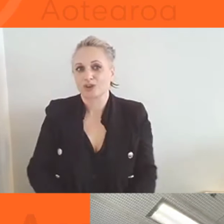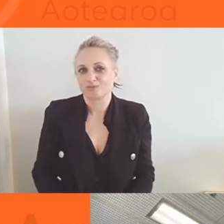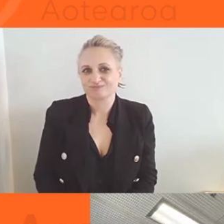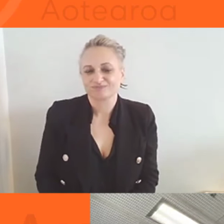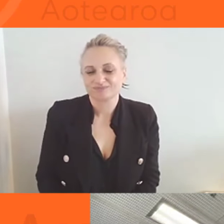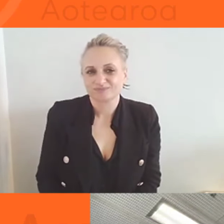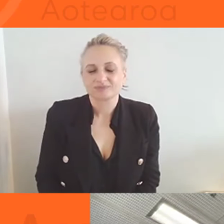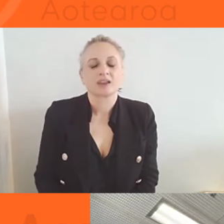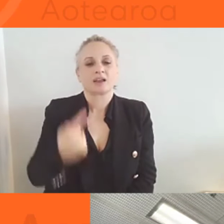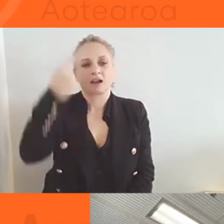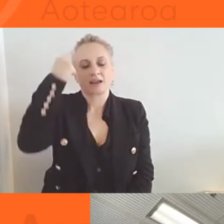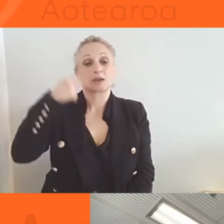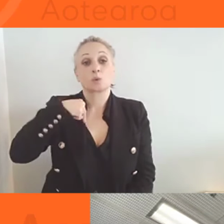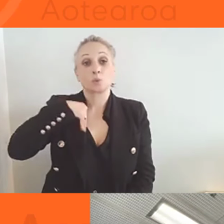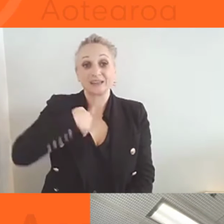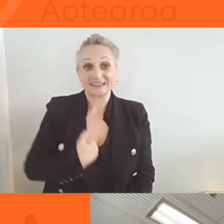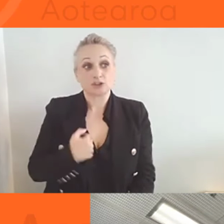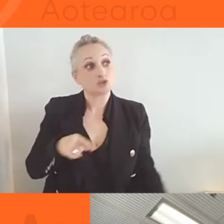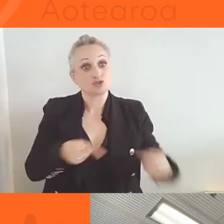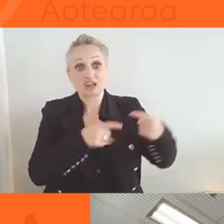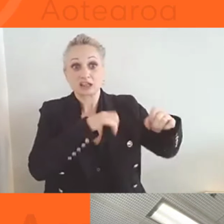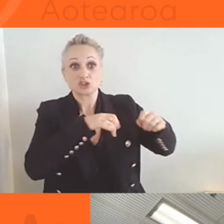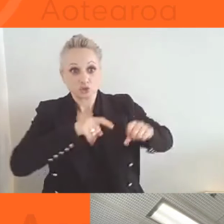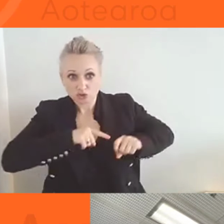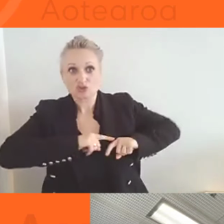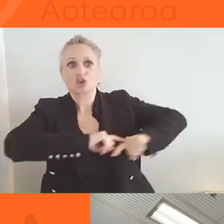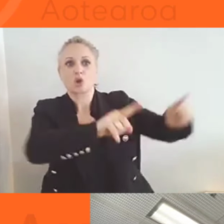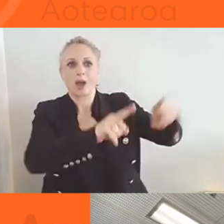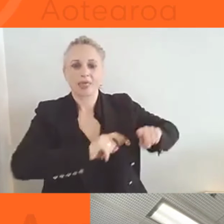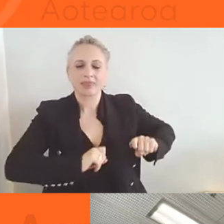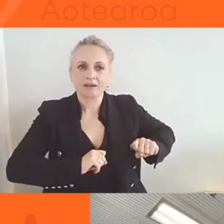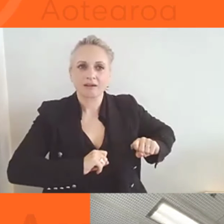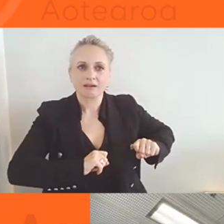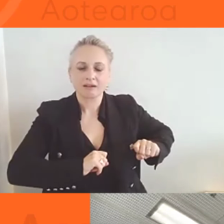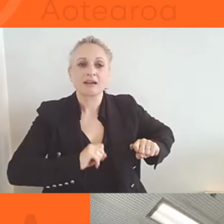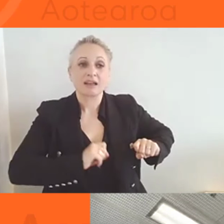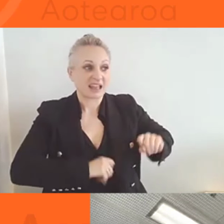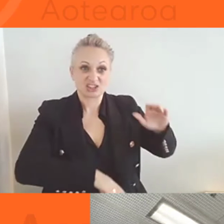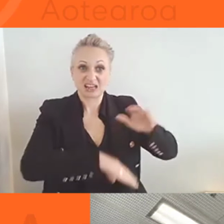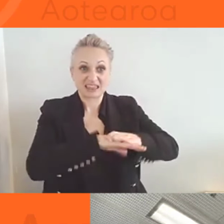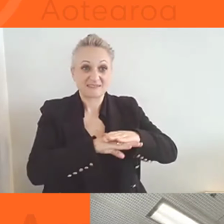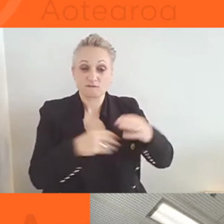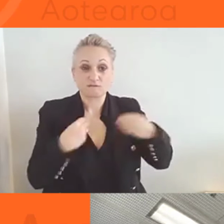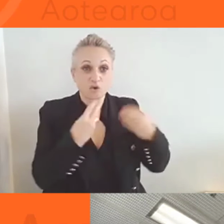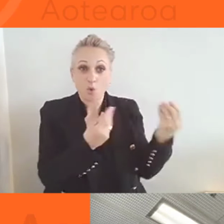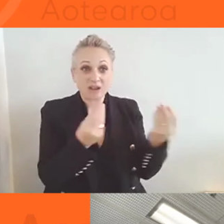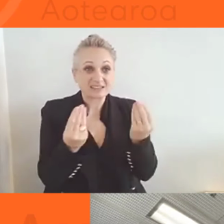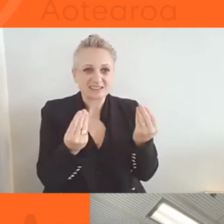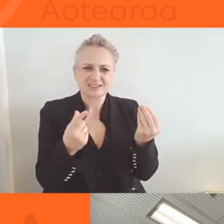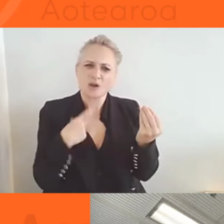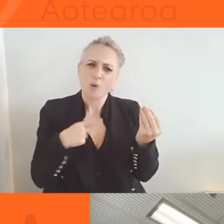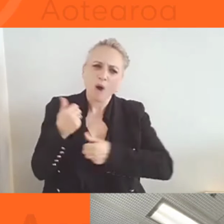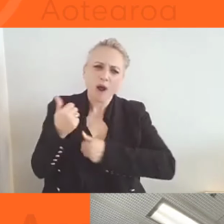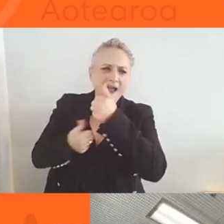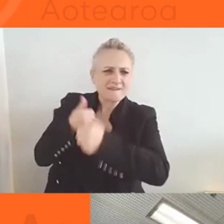got to challenge the students to go out there and we've got to challenge the whole industry. Why are we favouring one segment over the